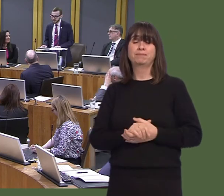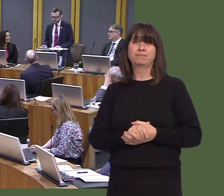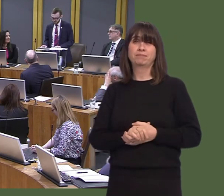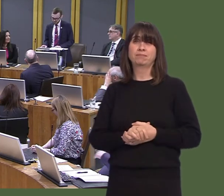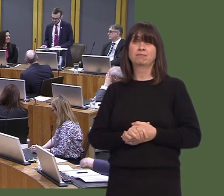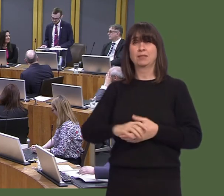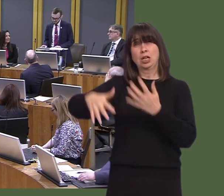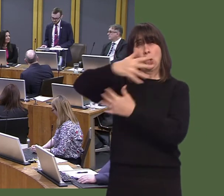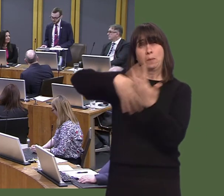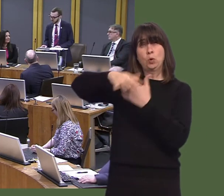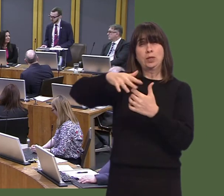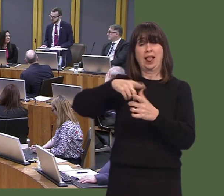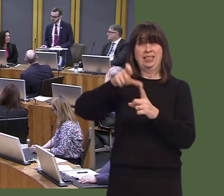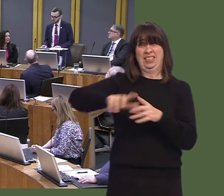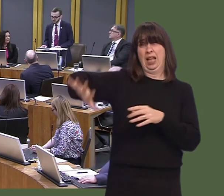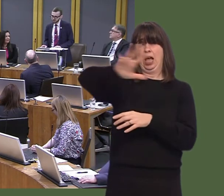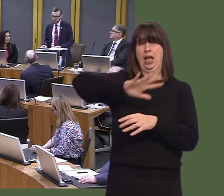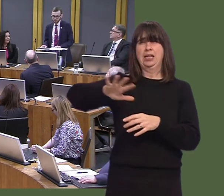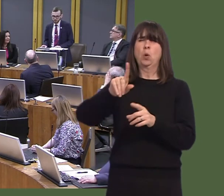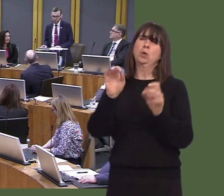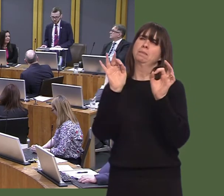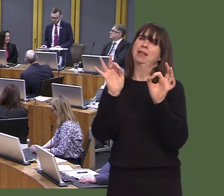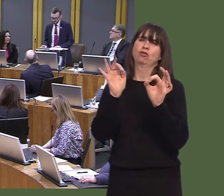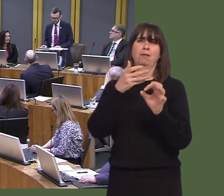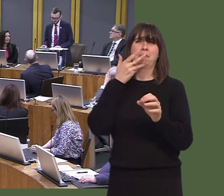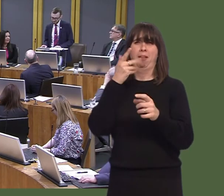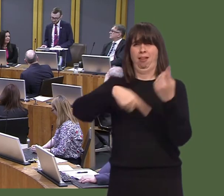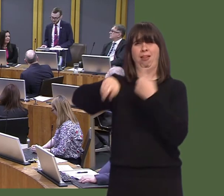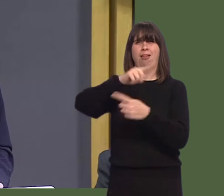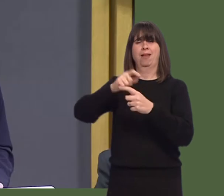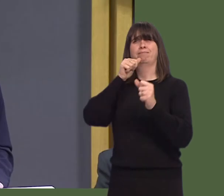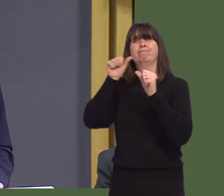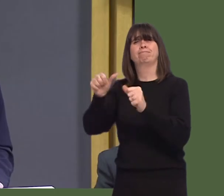Now, given that that is also the case for most of the strategic hubs across the rest